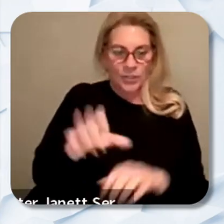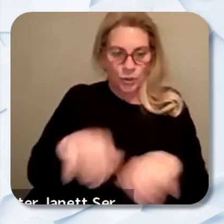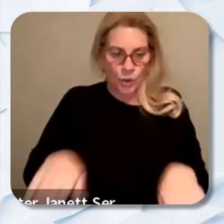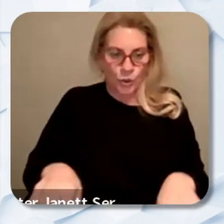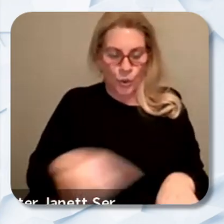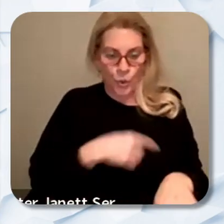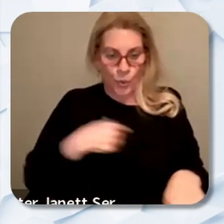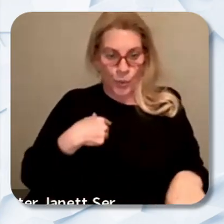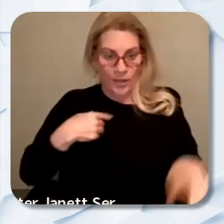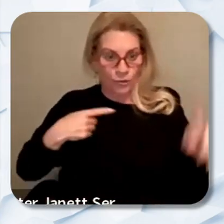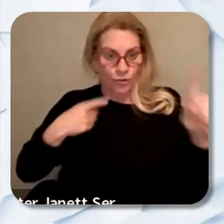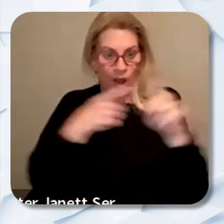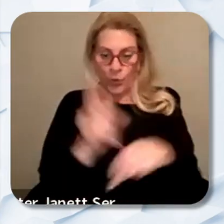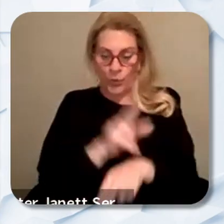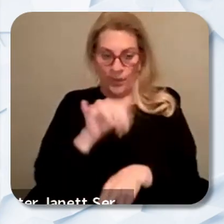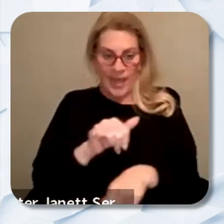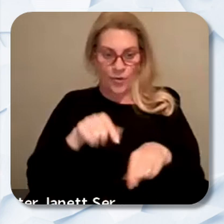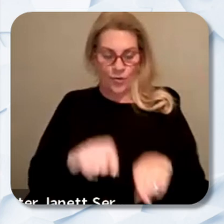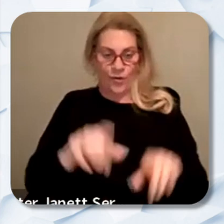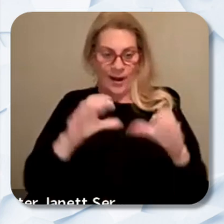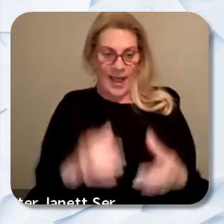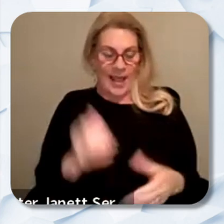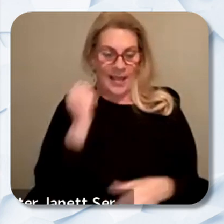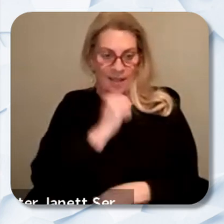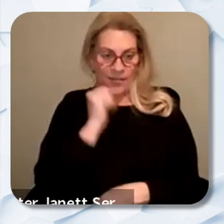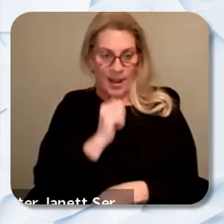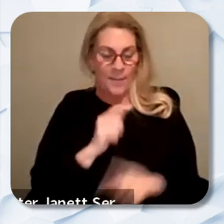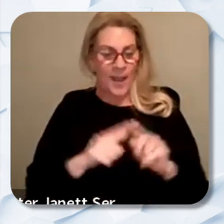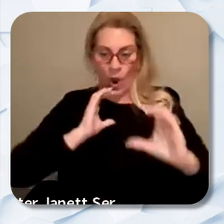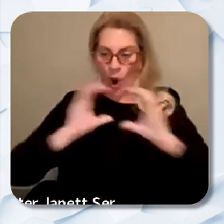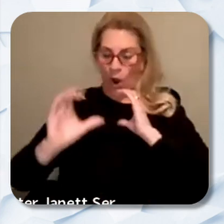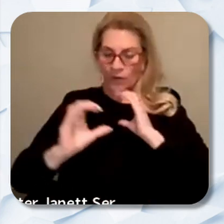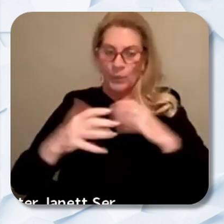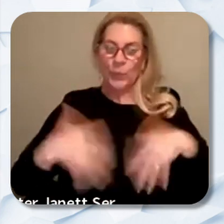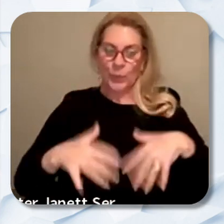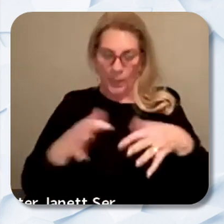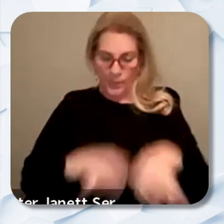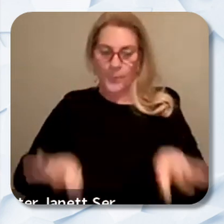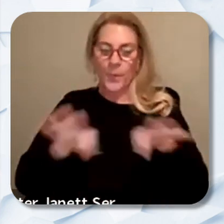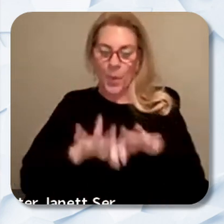to use them in the classroom every day. Those conversations are so important. Great. Alycia